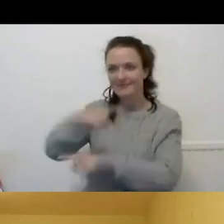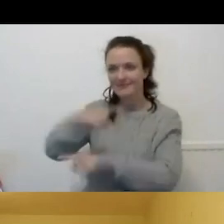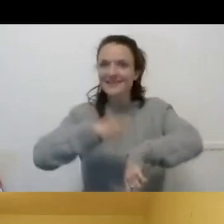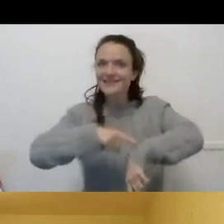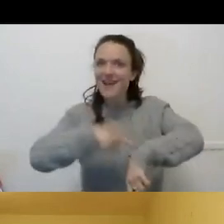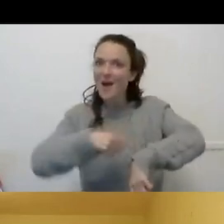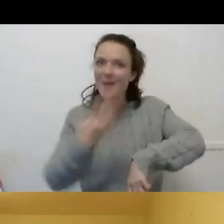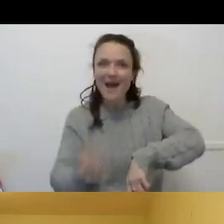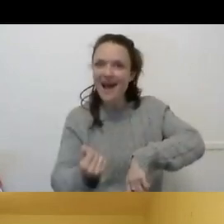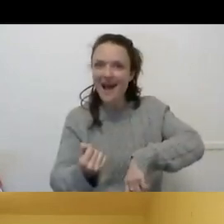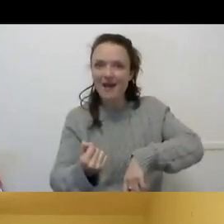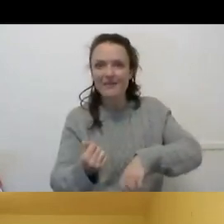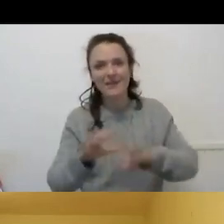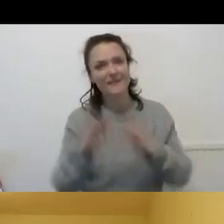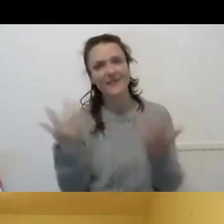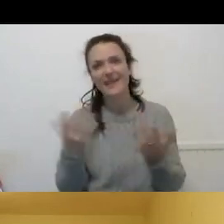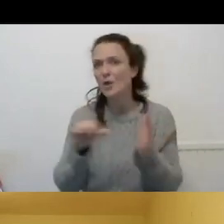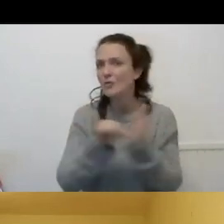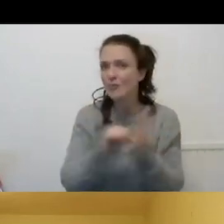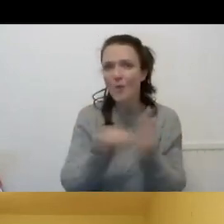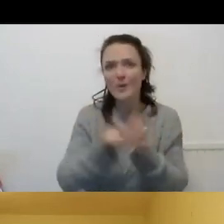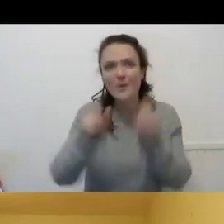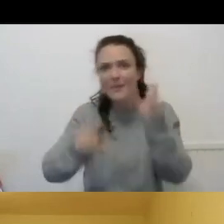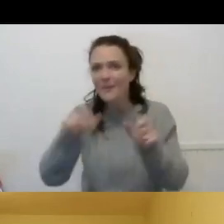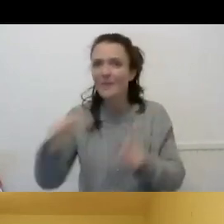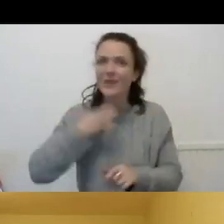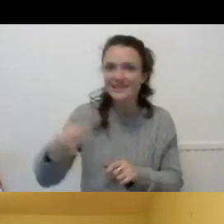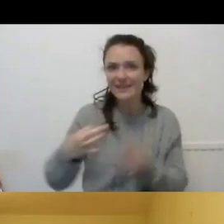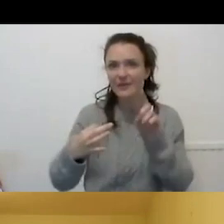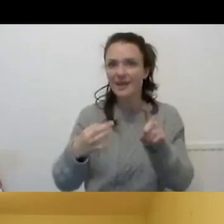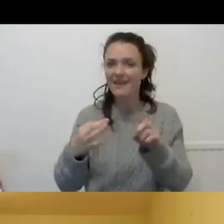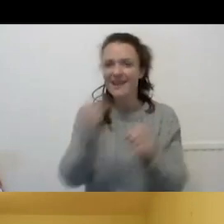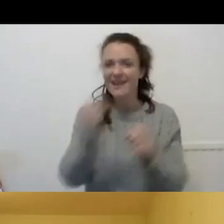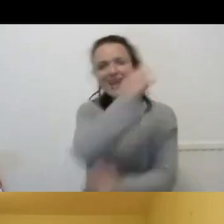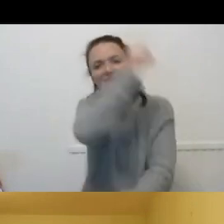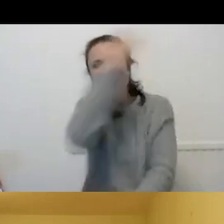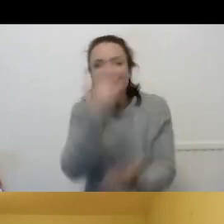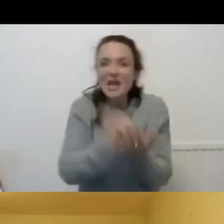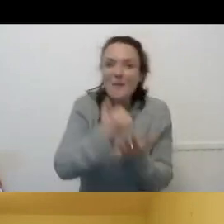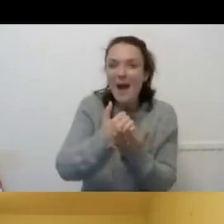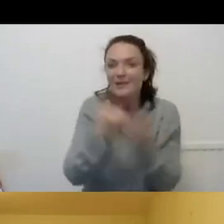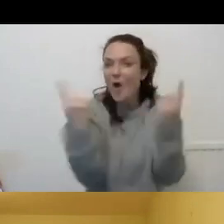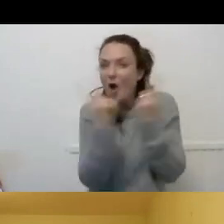with people volunteering to come on a sunny bank holiday Friday as it was to help out in the study.